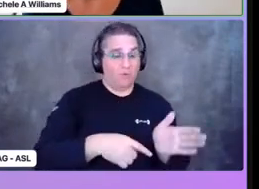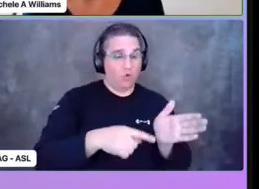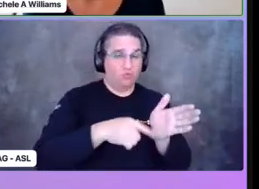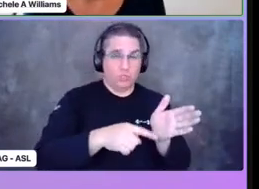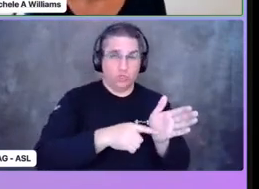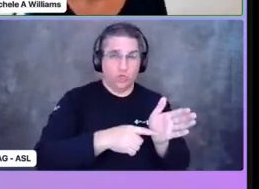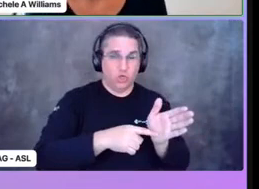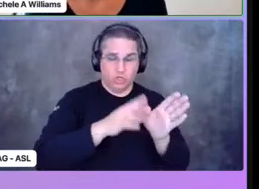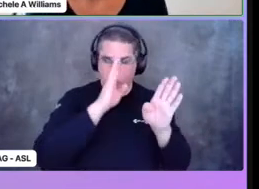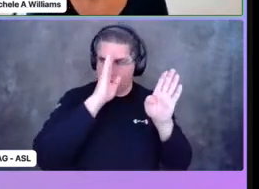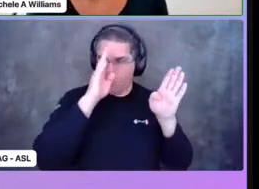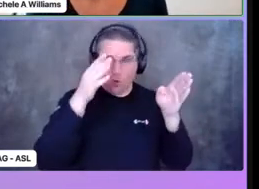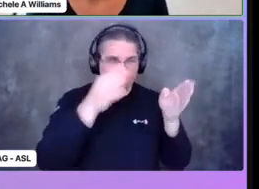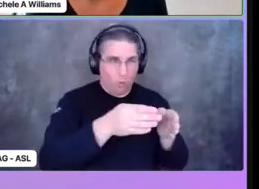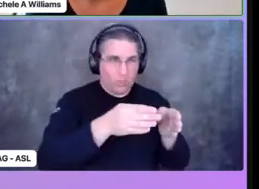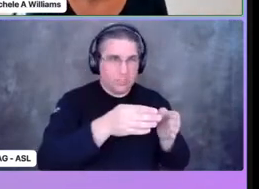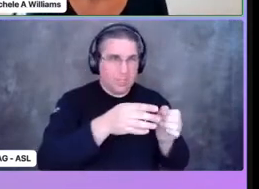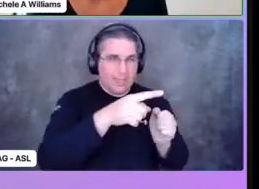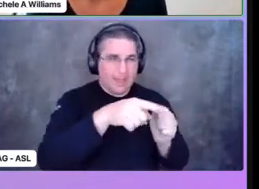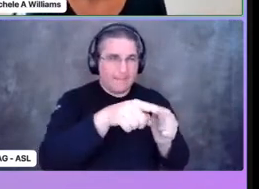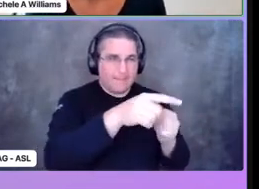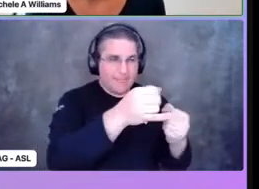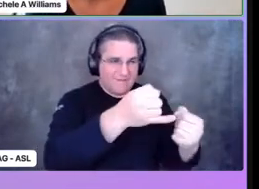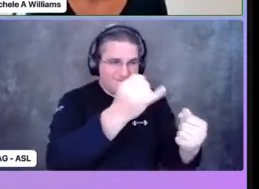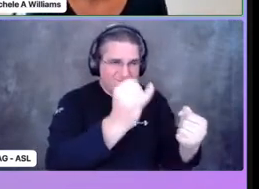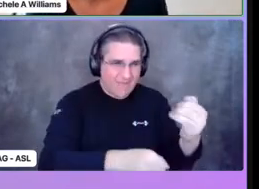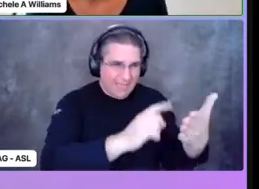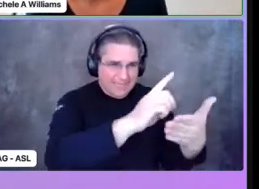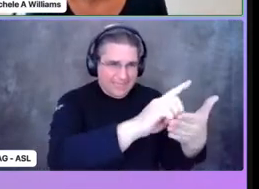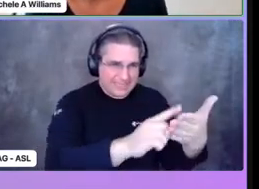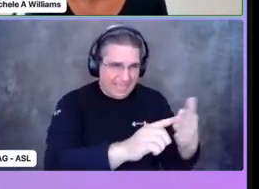foundational research. And, reduce